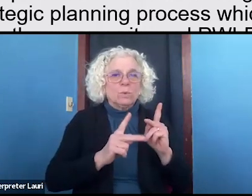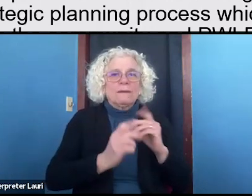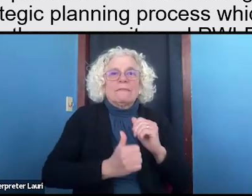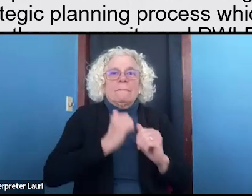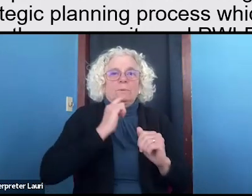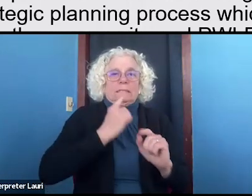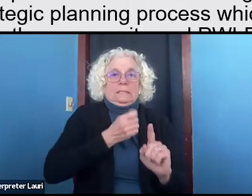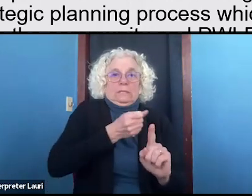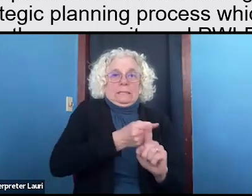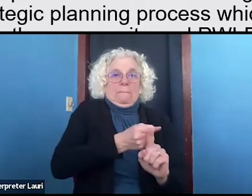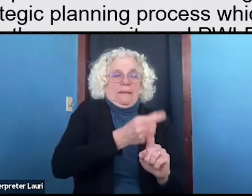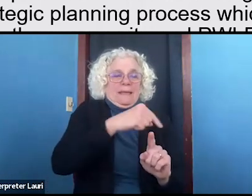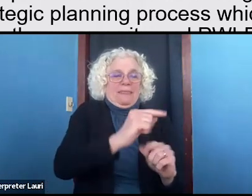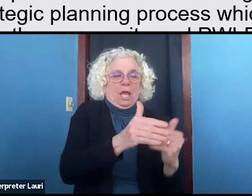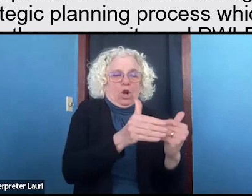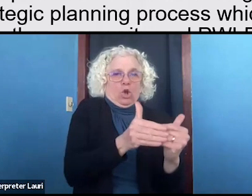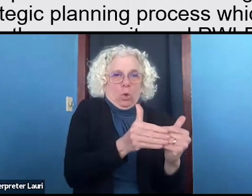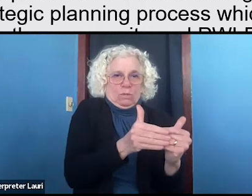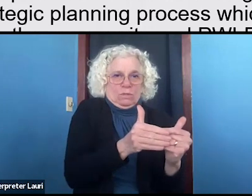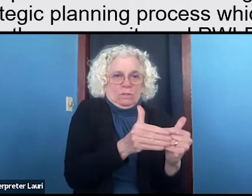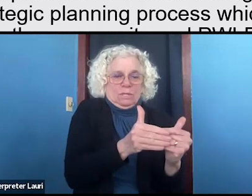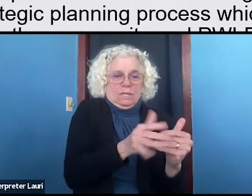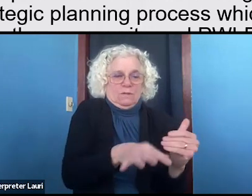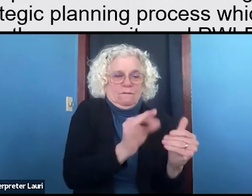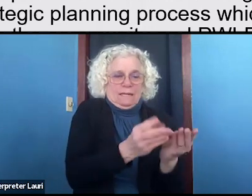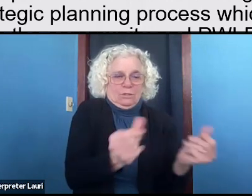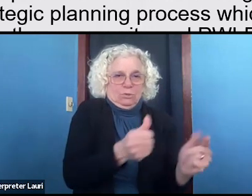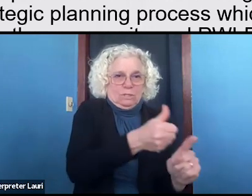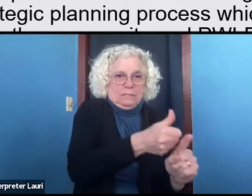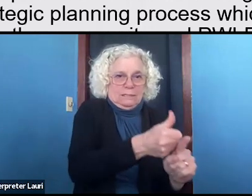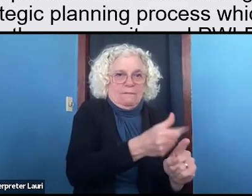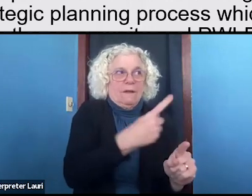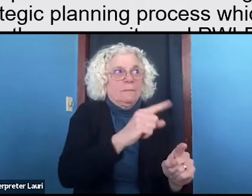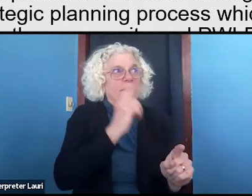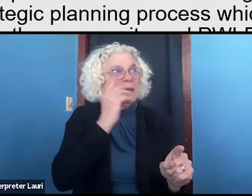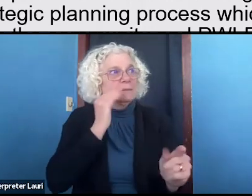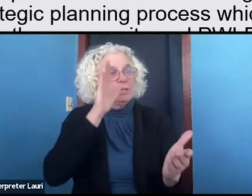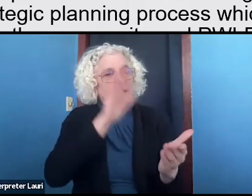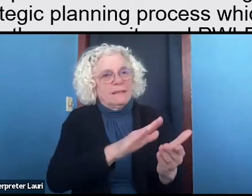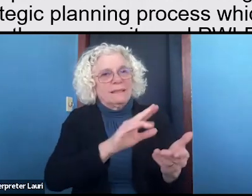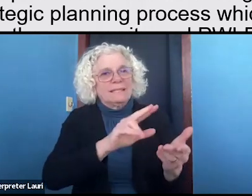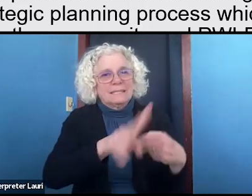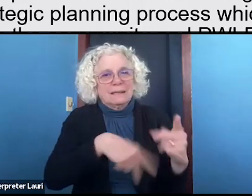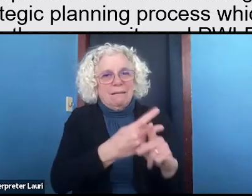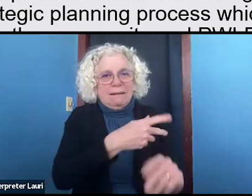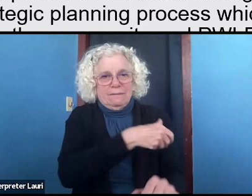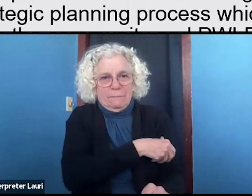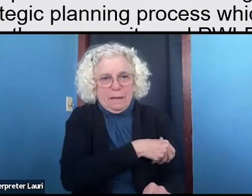closest to the solutions, but have the least amount of power. And this really requires intentional